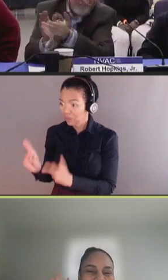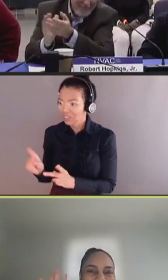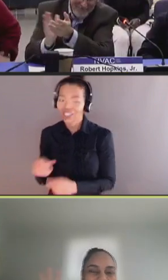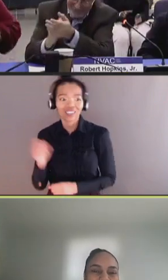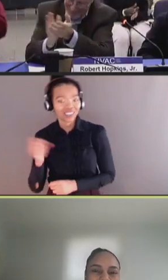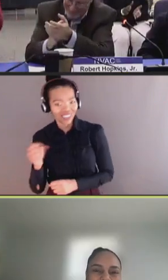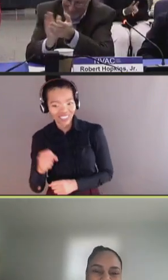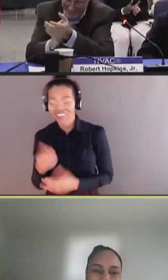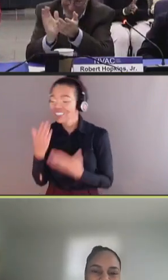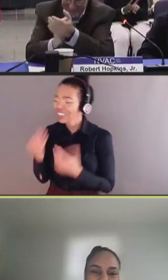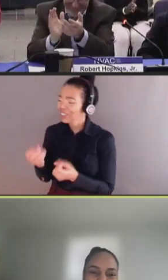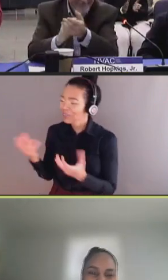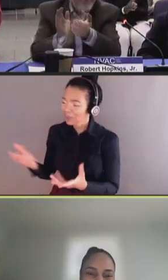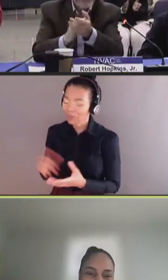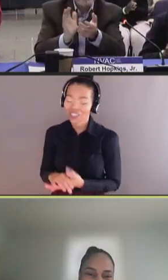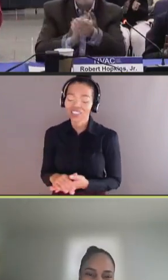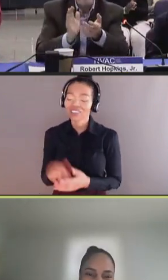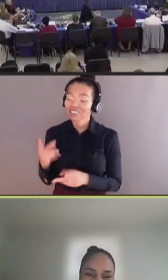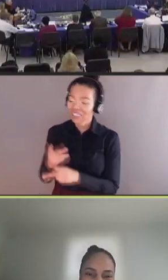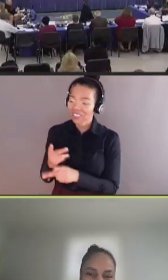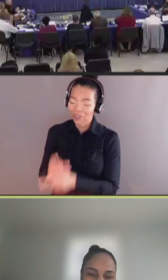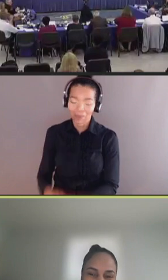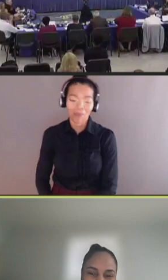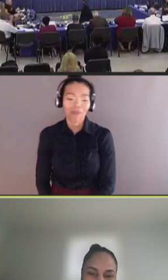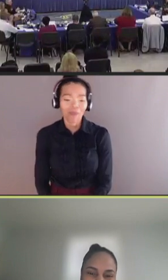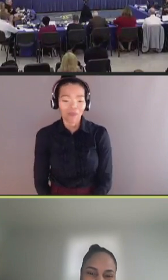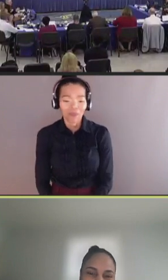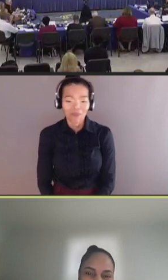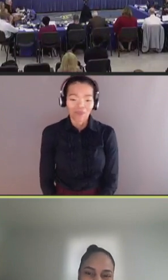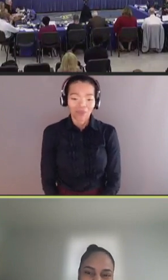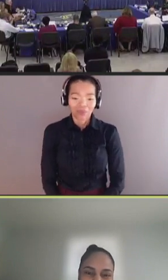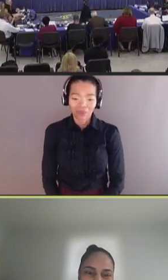May Malik: Thank you so much. You take care.